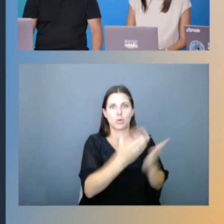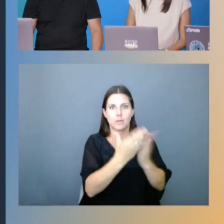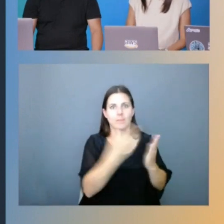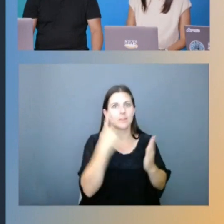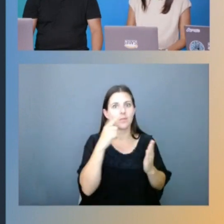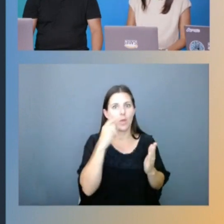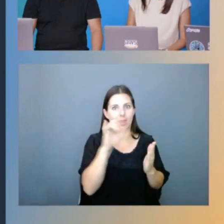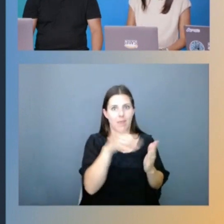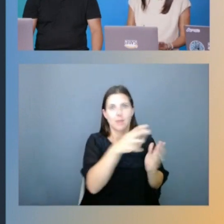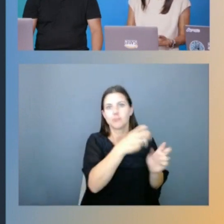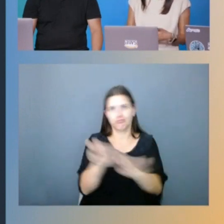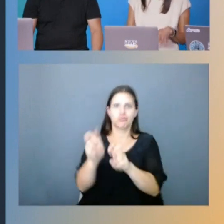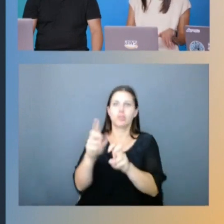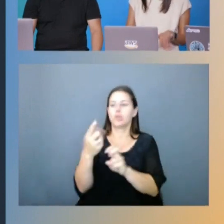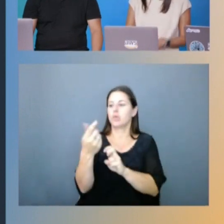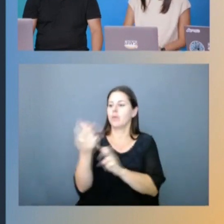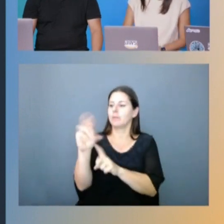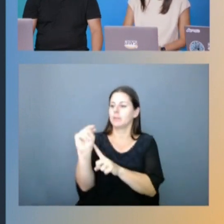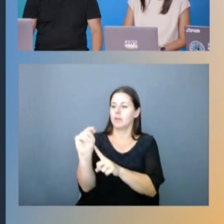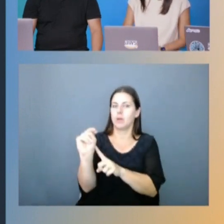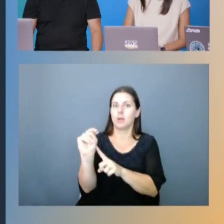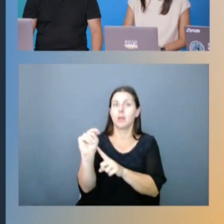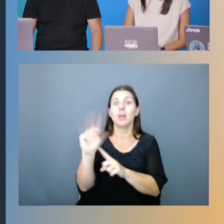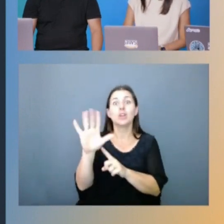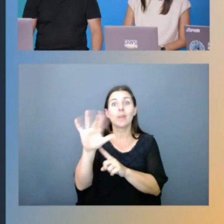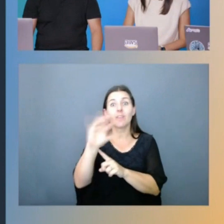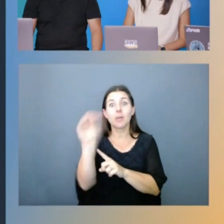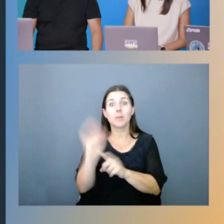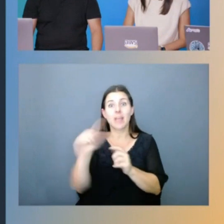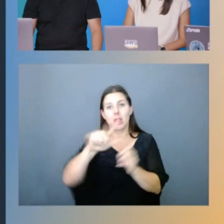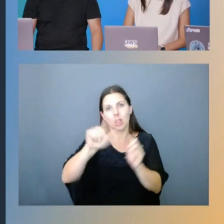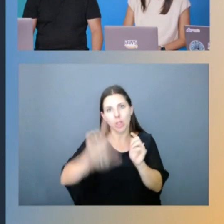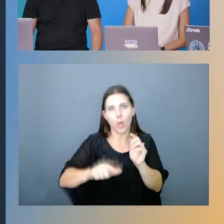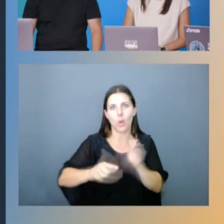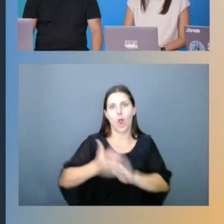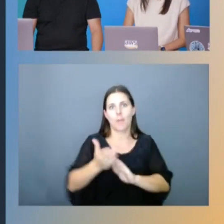and they achieved 25% lower operating costs in that process.